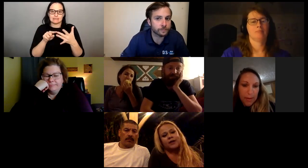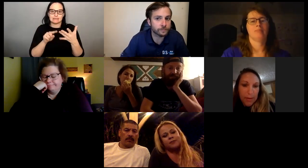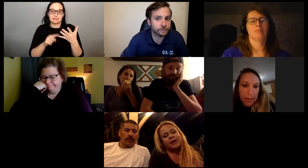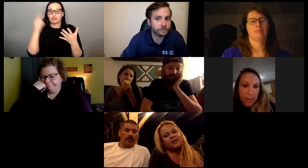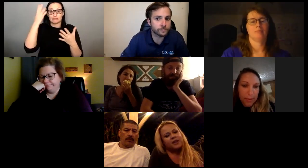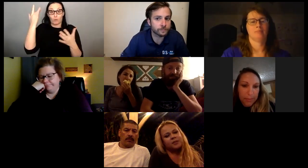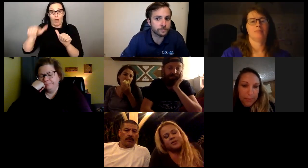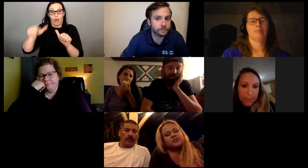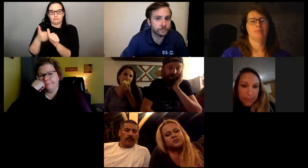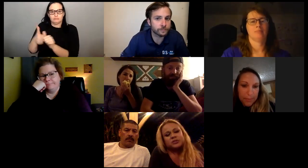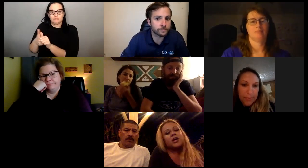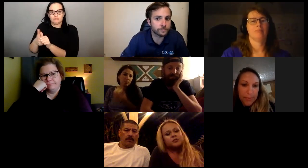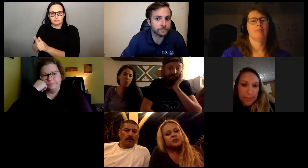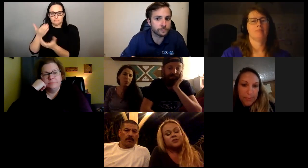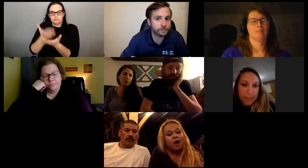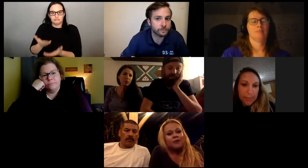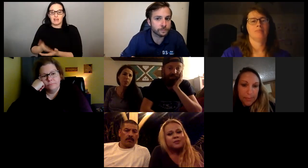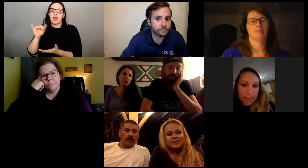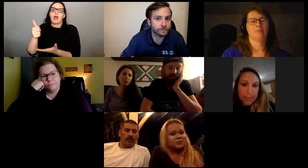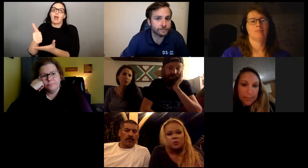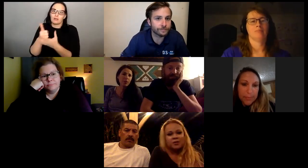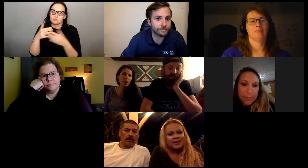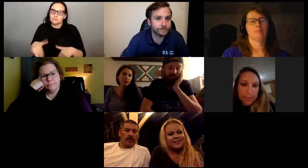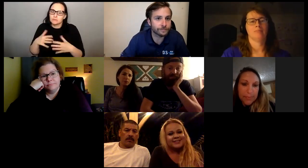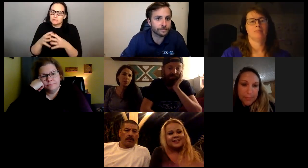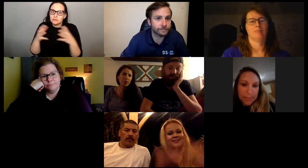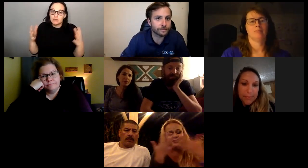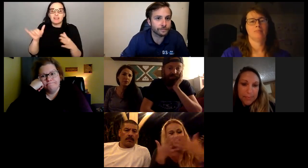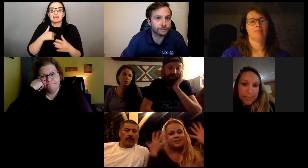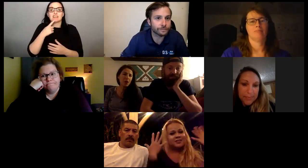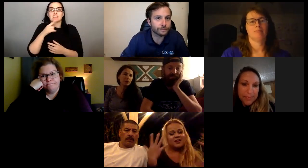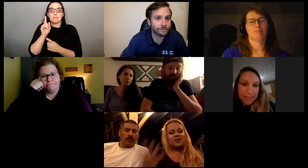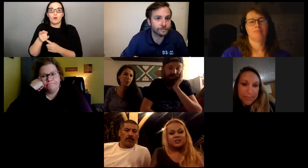backing that up and that just really helped a lot because at the moment like